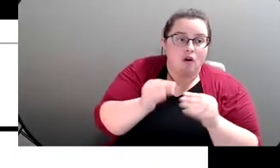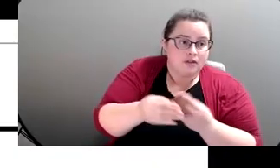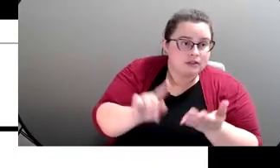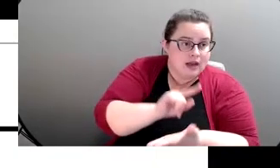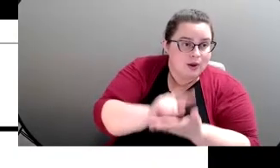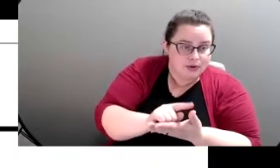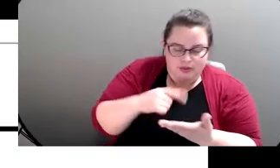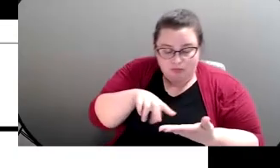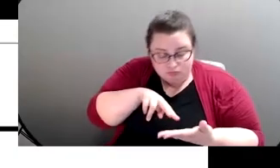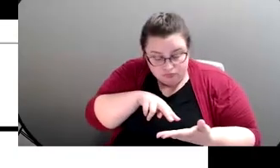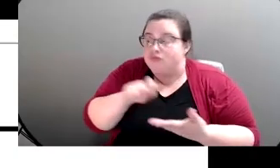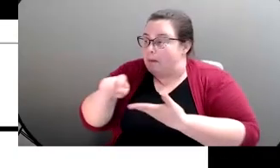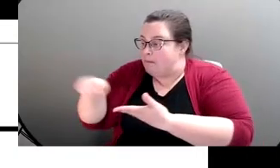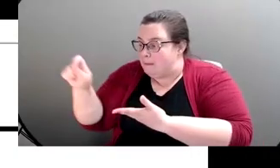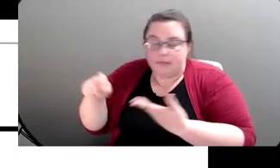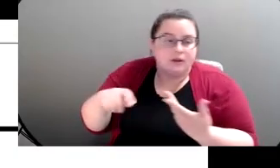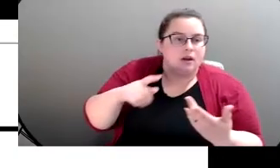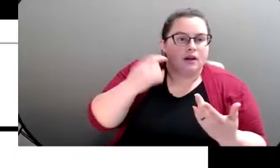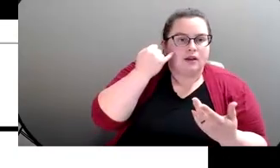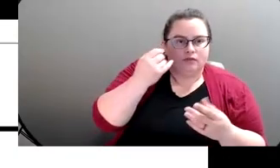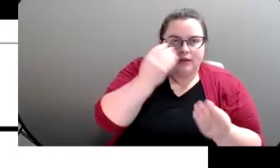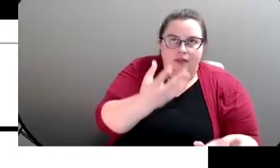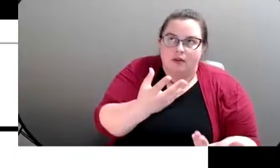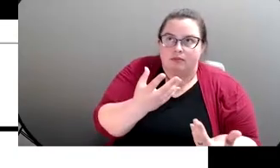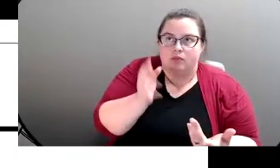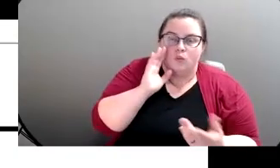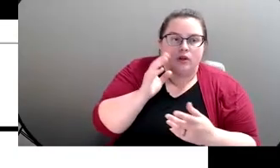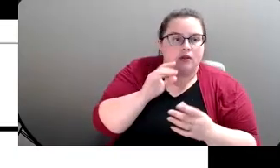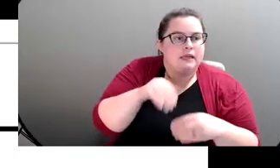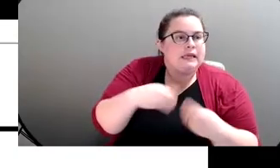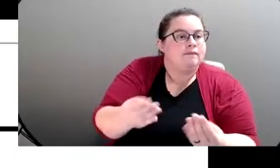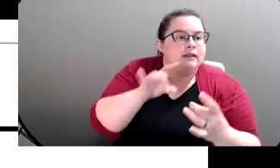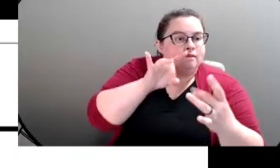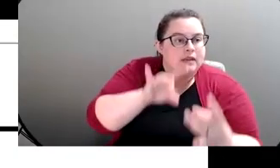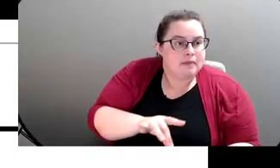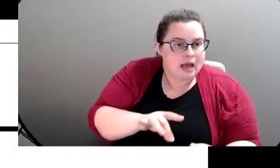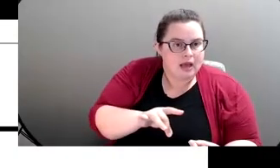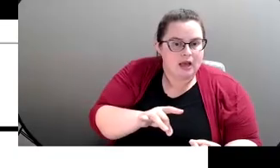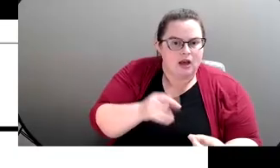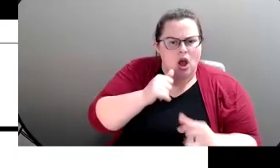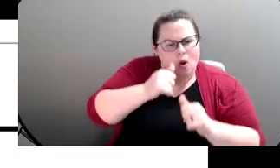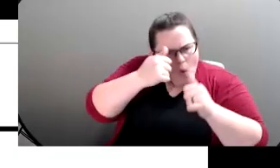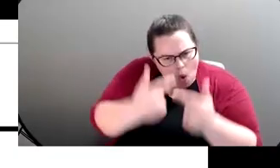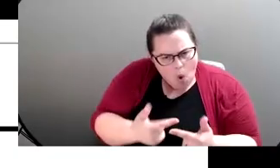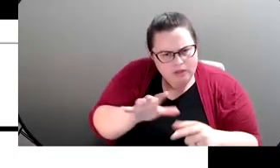If you're telling them that you are, going to be giving feedback on not every single assignment, but maybe, you know,